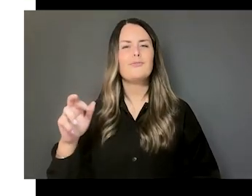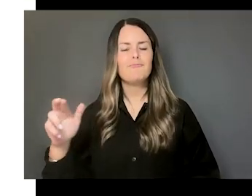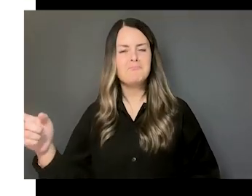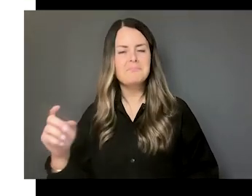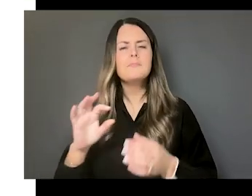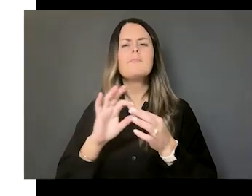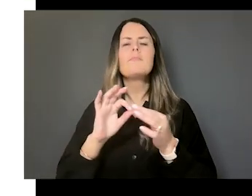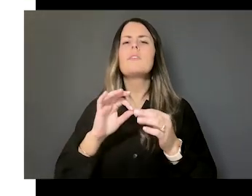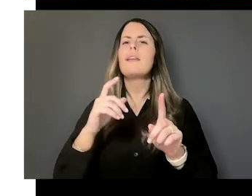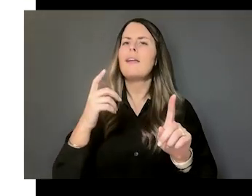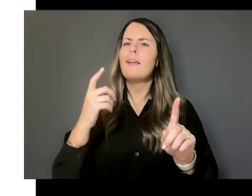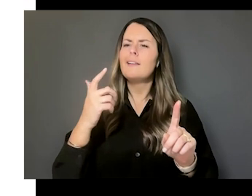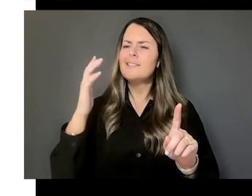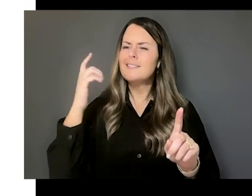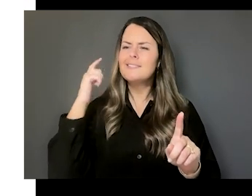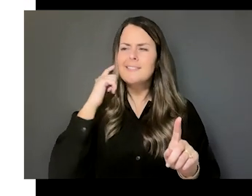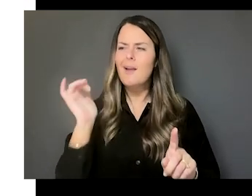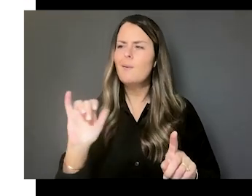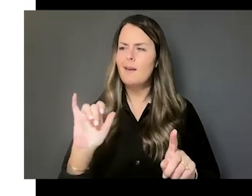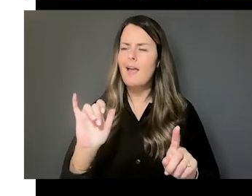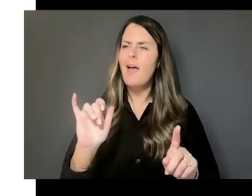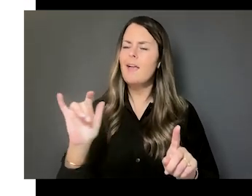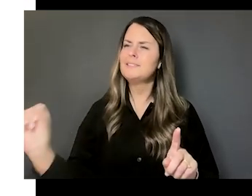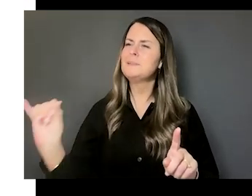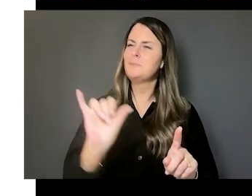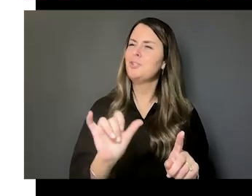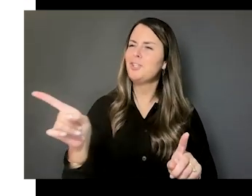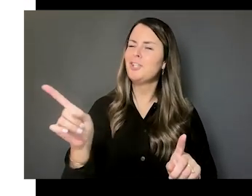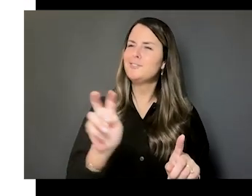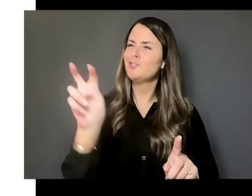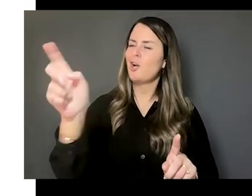Metro Nashville began exploring task-based instruction,